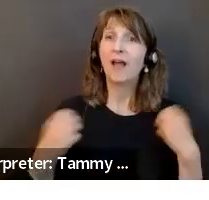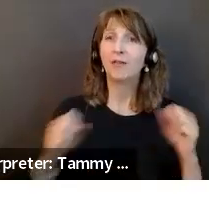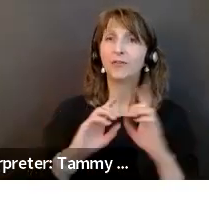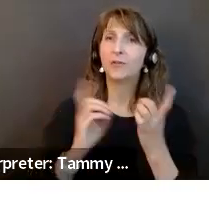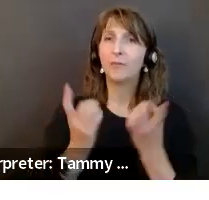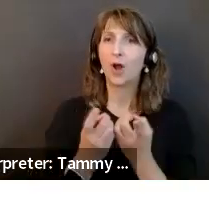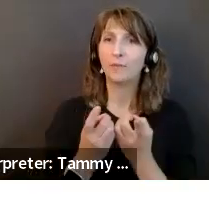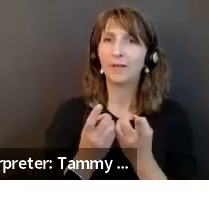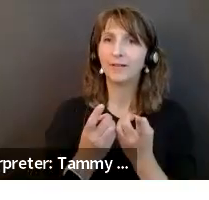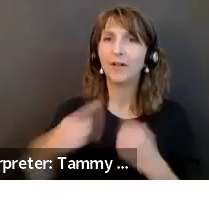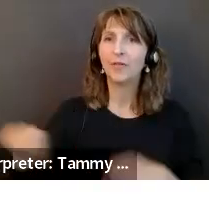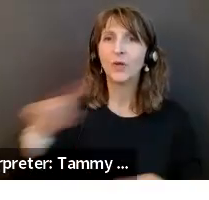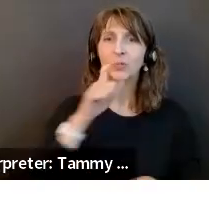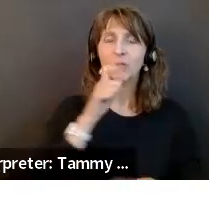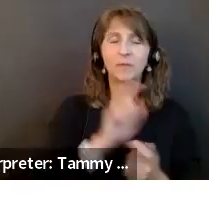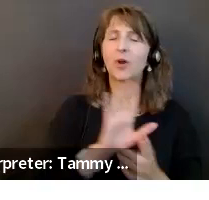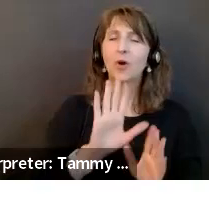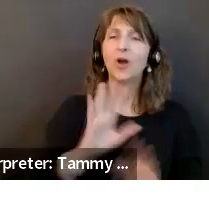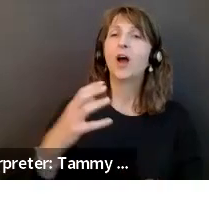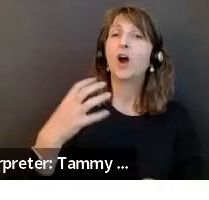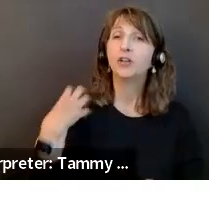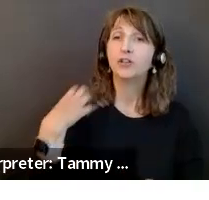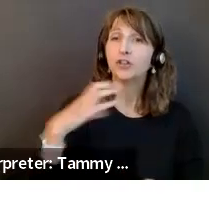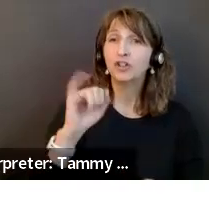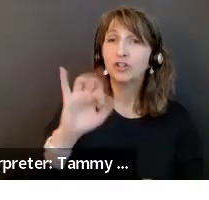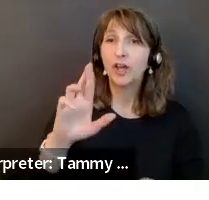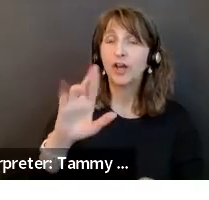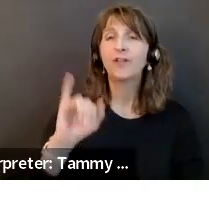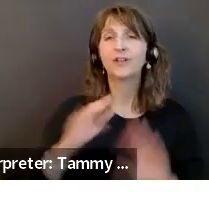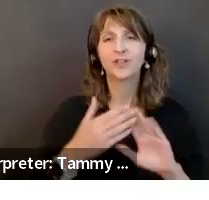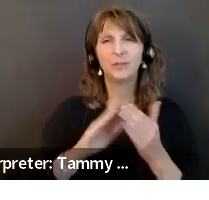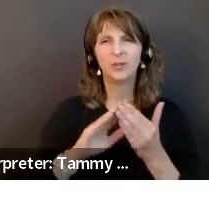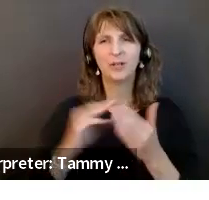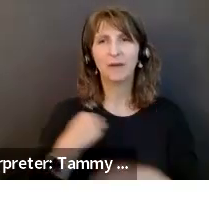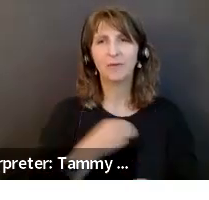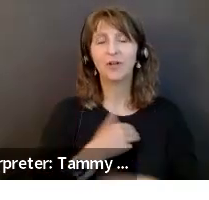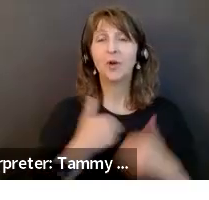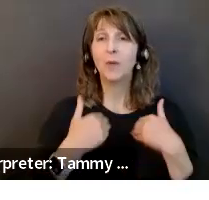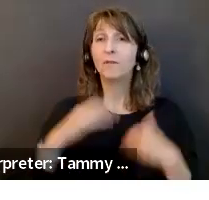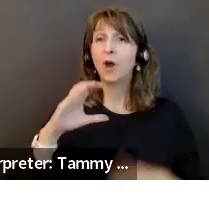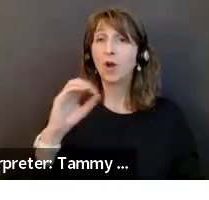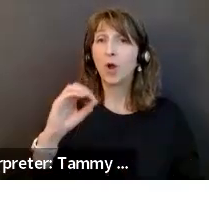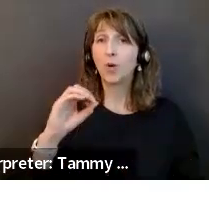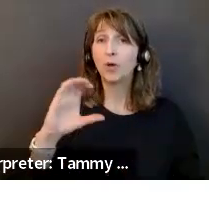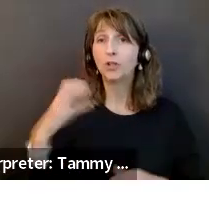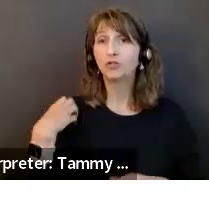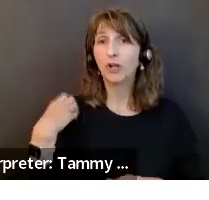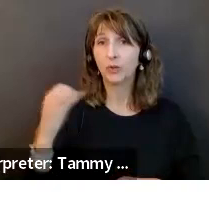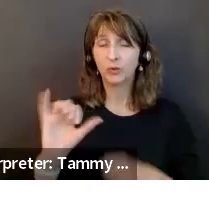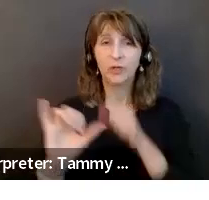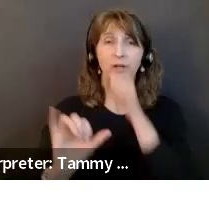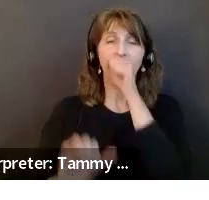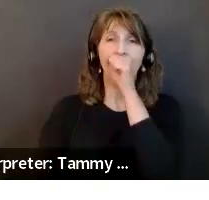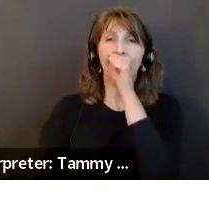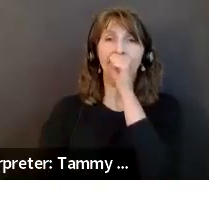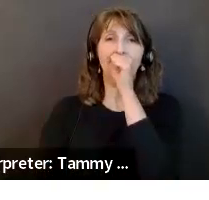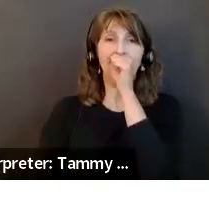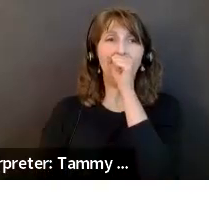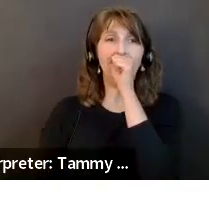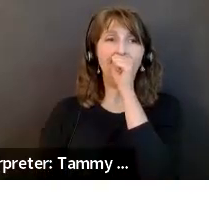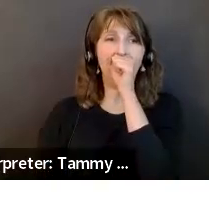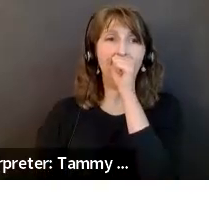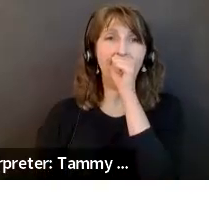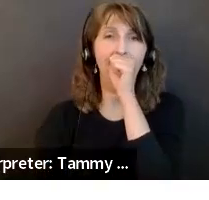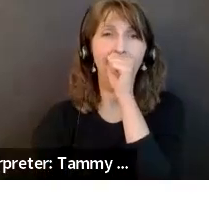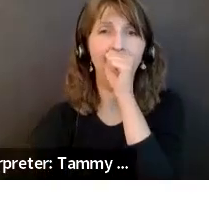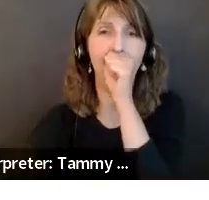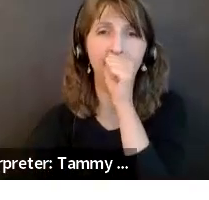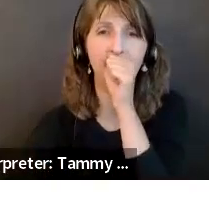Community members and we have a co chair to give us that internal. Perspective. Some of the things they've done, they've reviewed data to identify root causes.